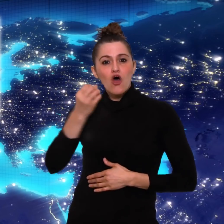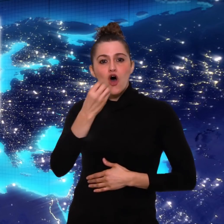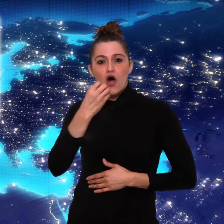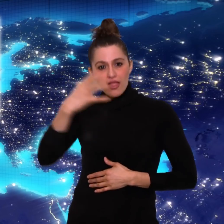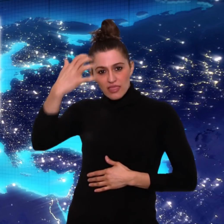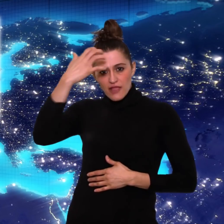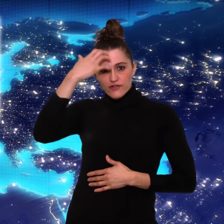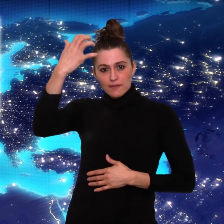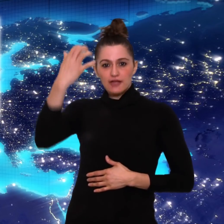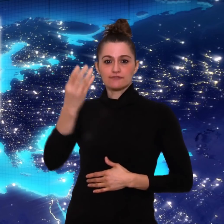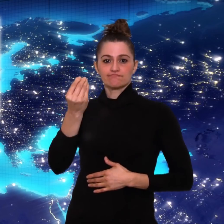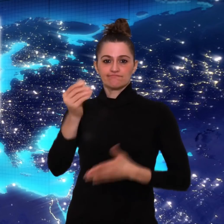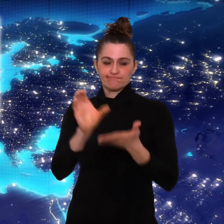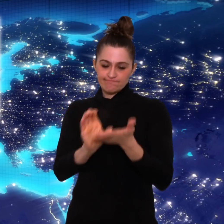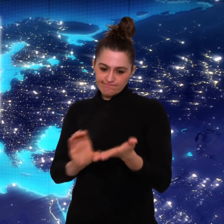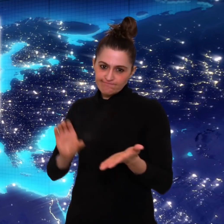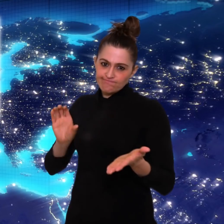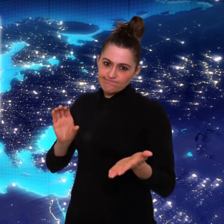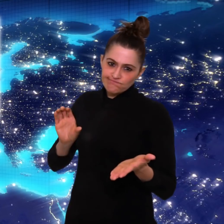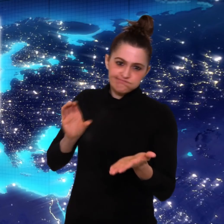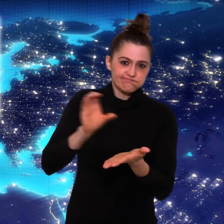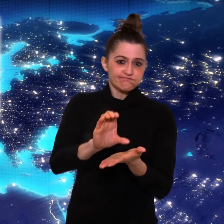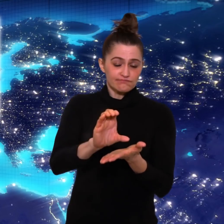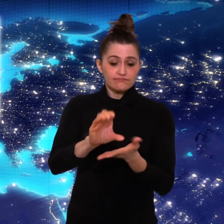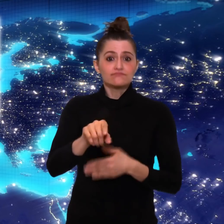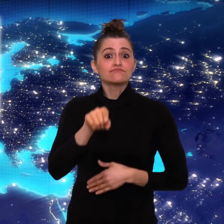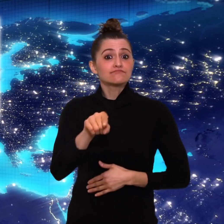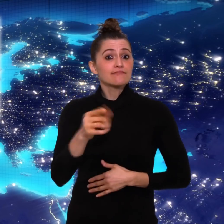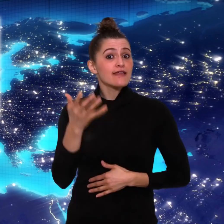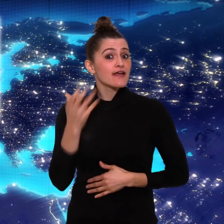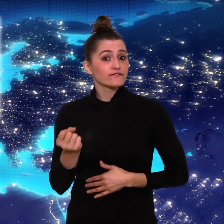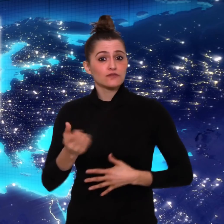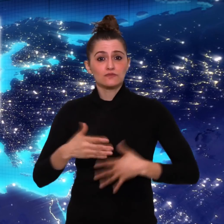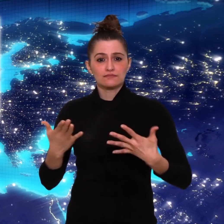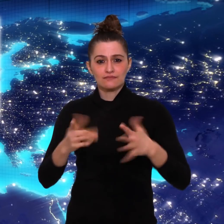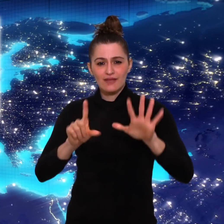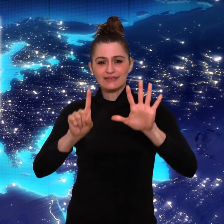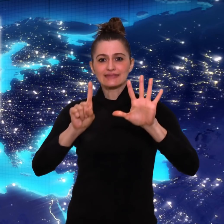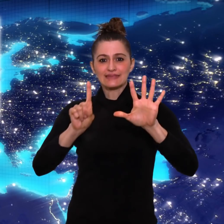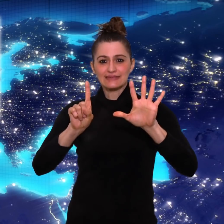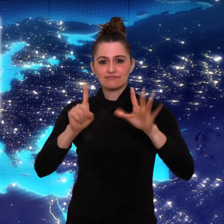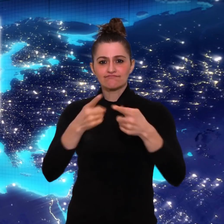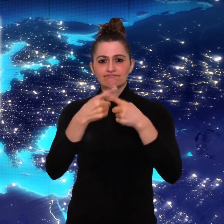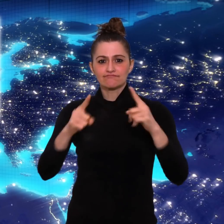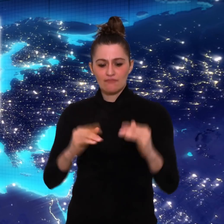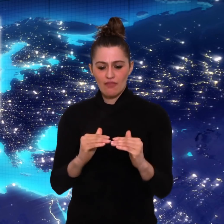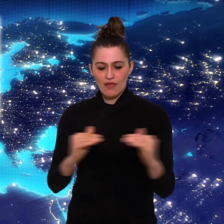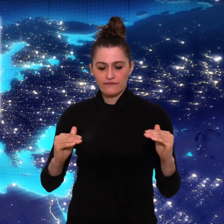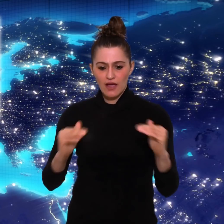programme provides six levels of